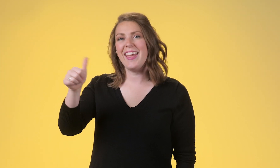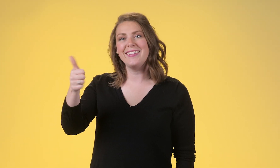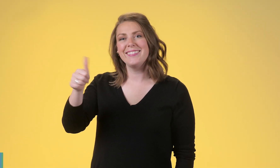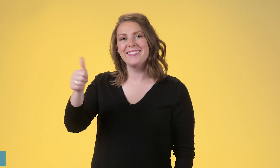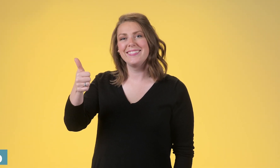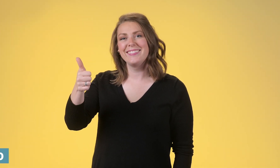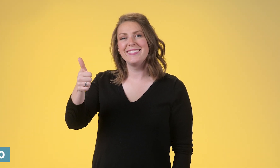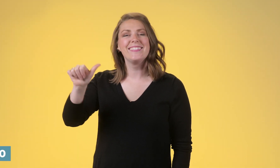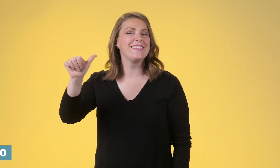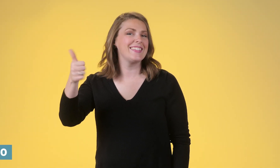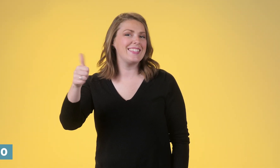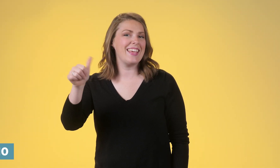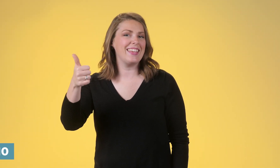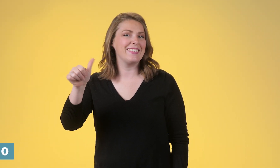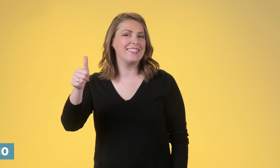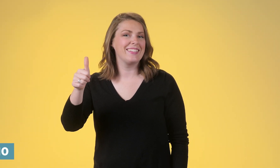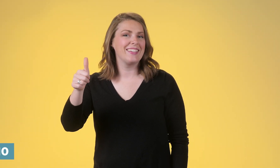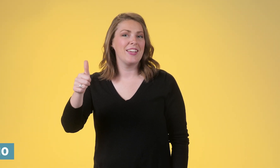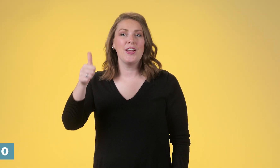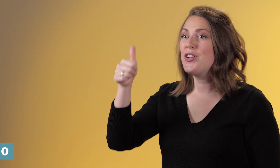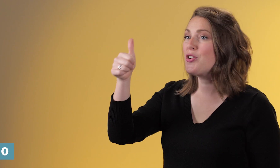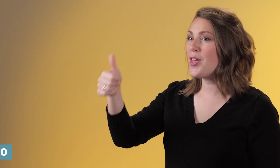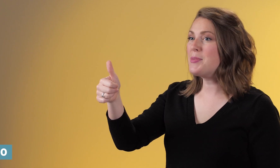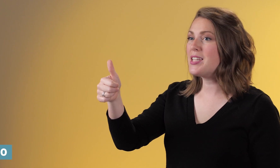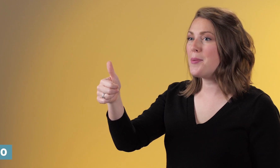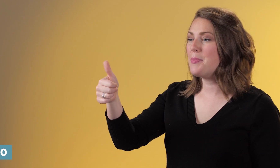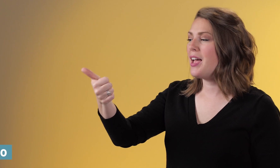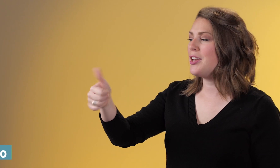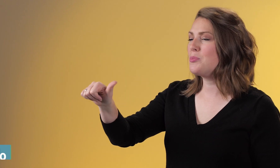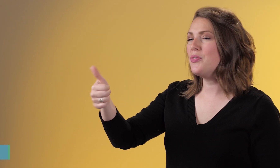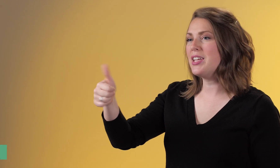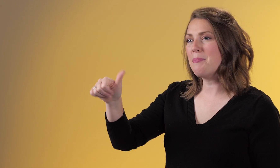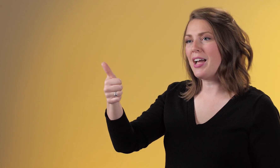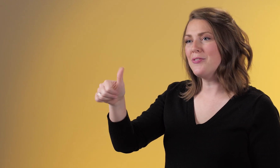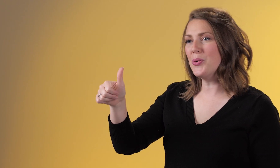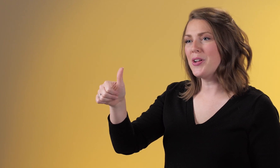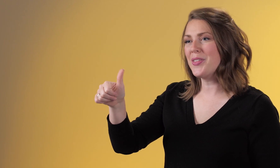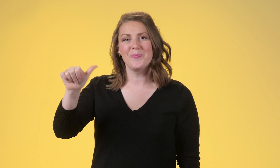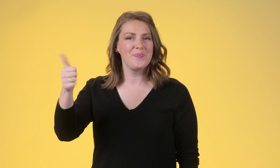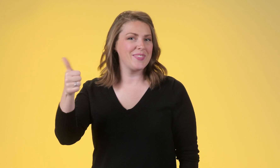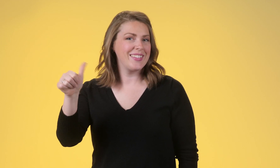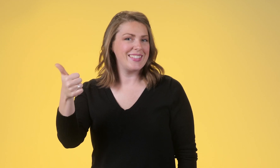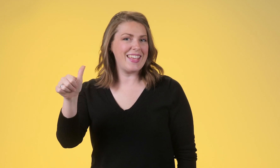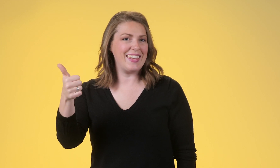'Ten, ten,' your thumb is up and you're moving it back and forth 'ten.'